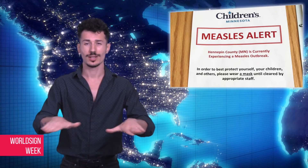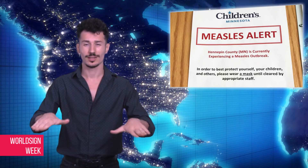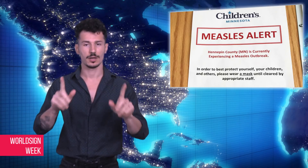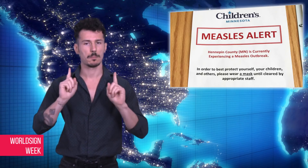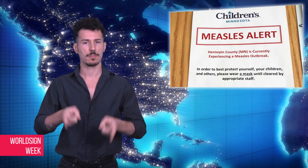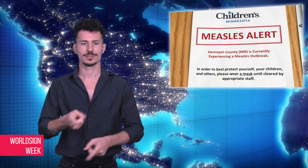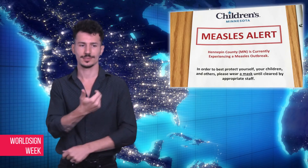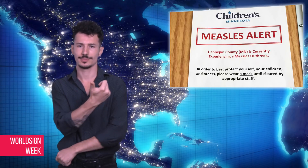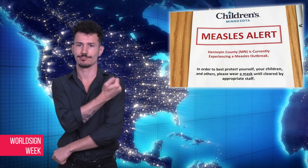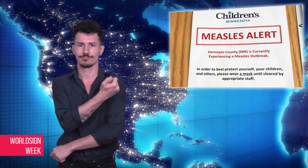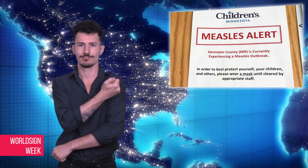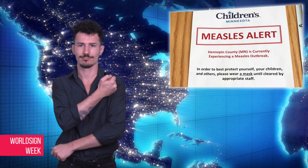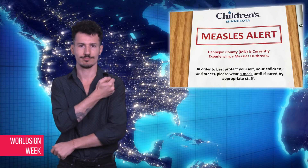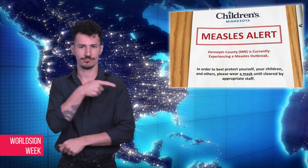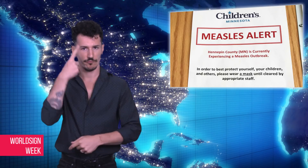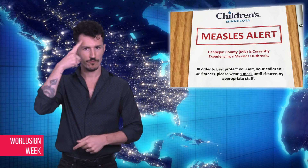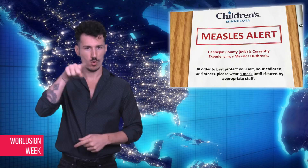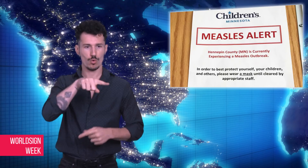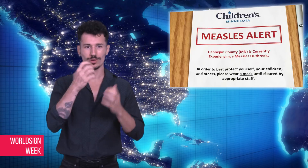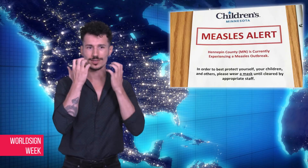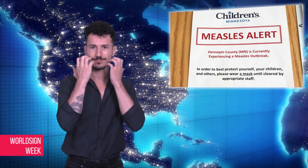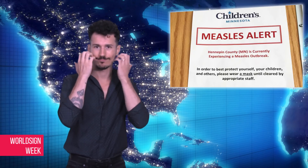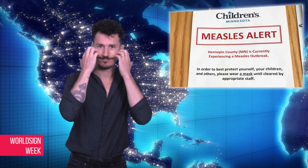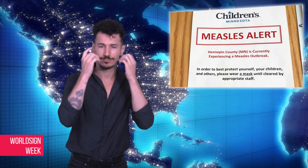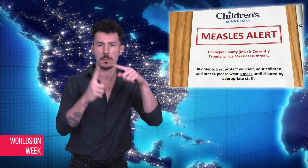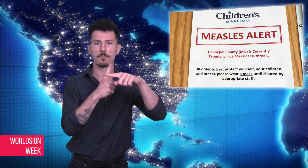childhood diseases, with fines for